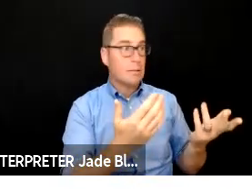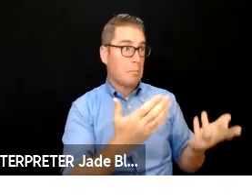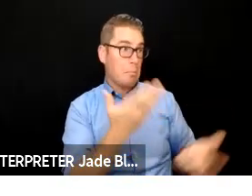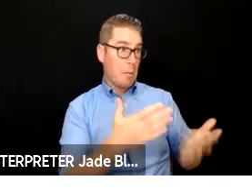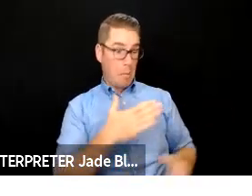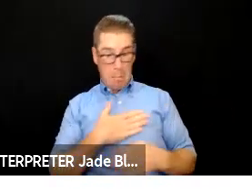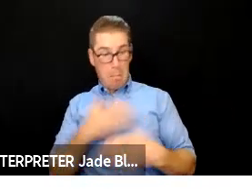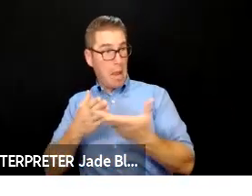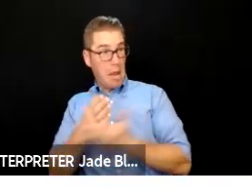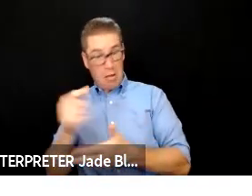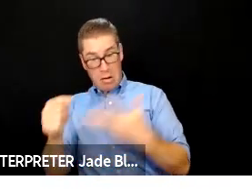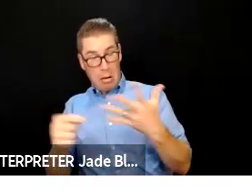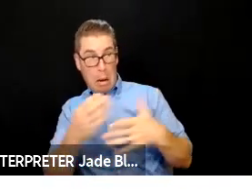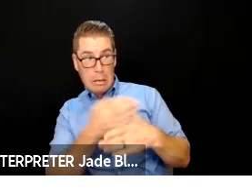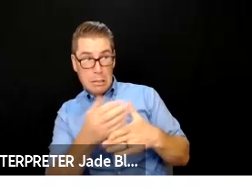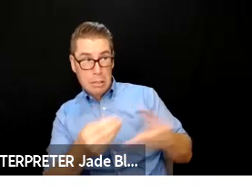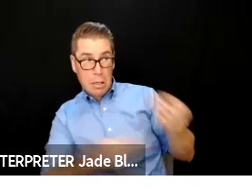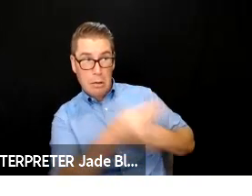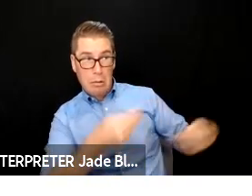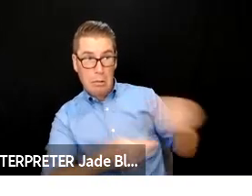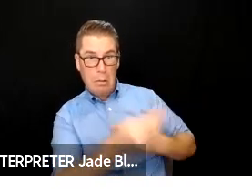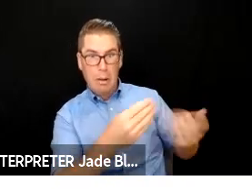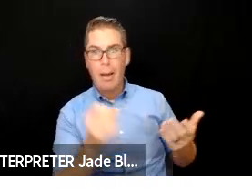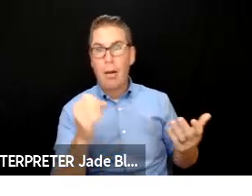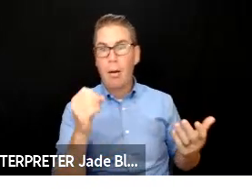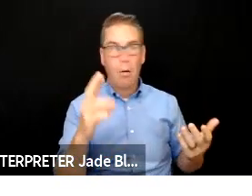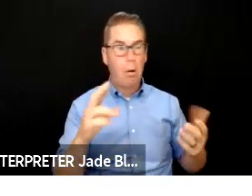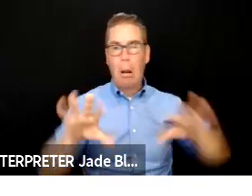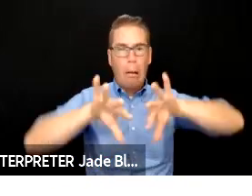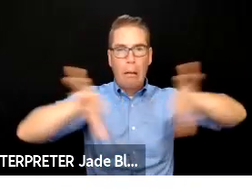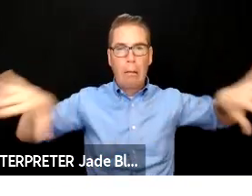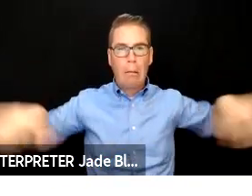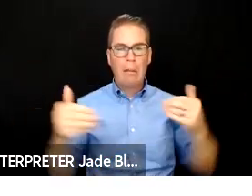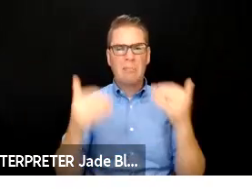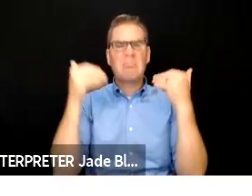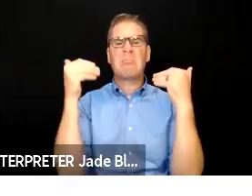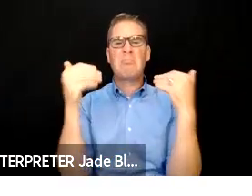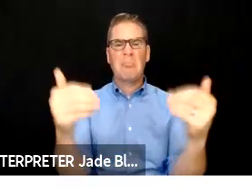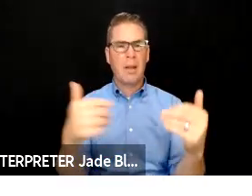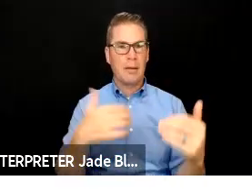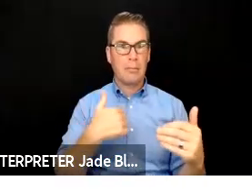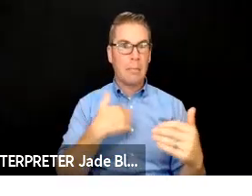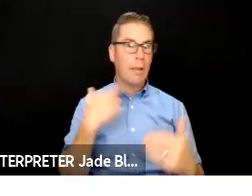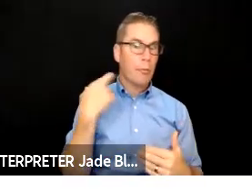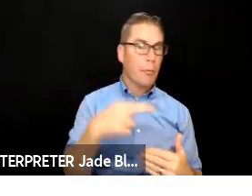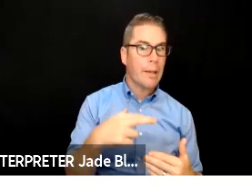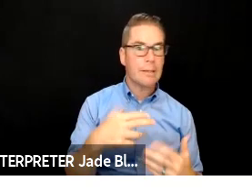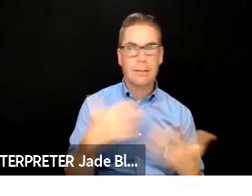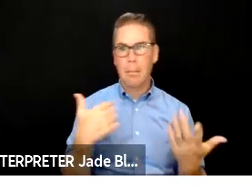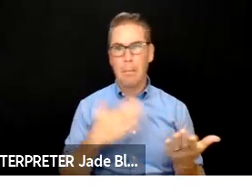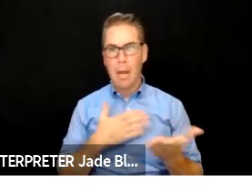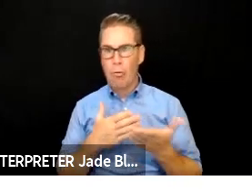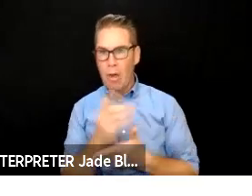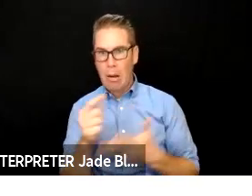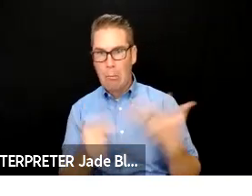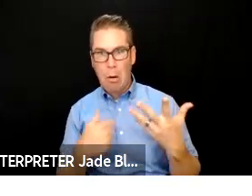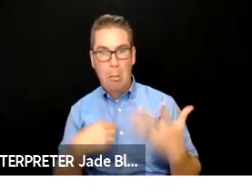For you venture forward unsure what your risks and rights are exactly or in a haze of legal doubt you do nothing.